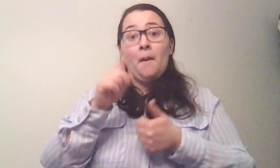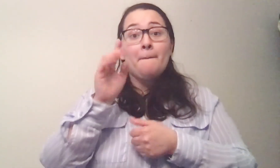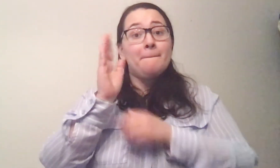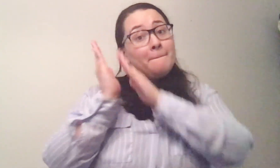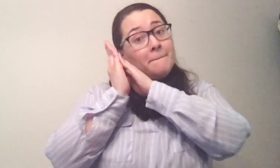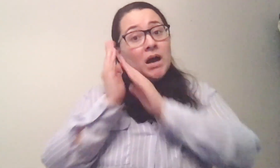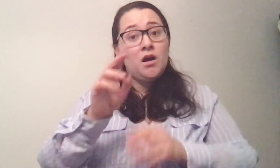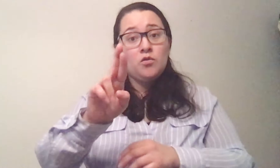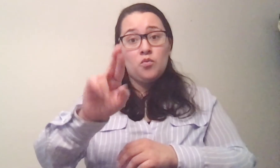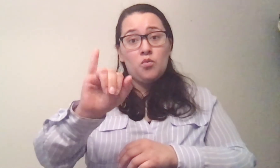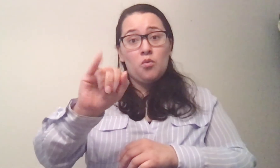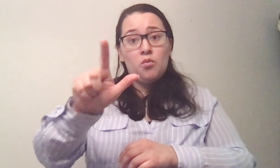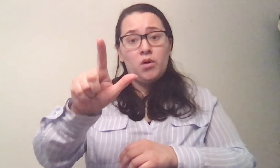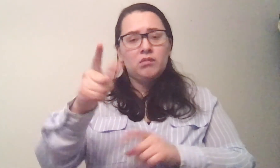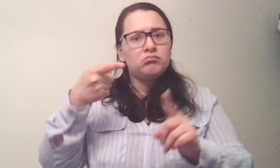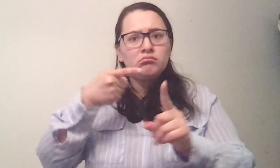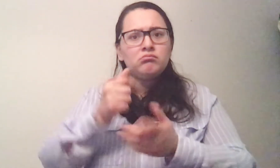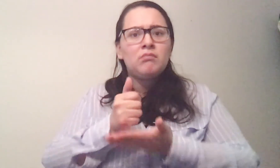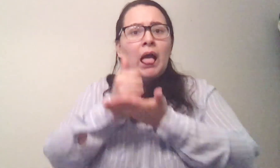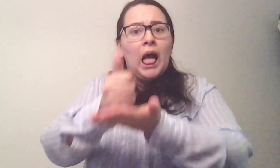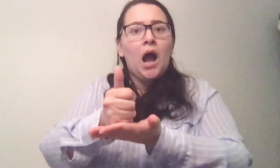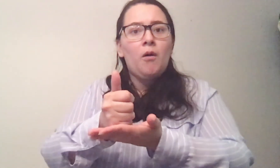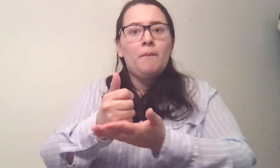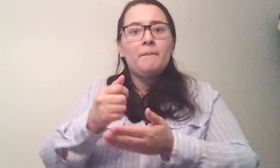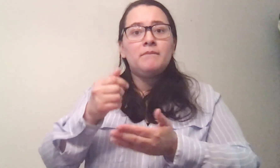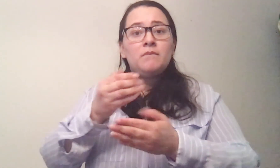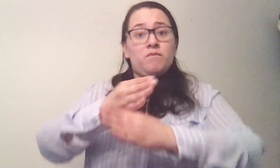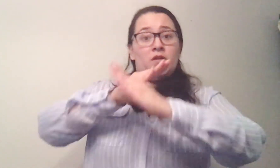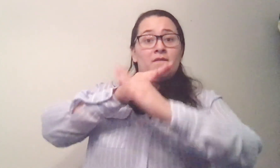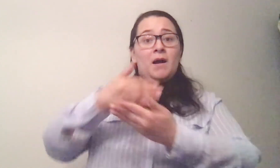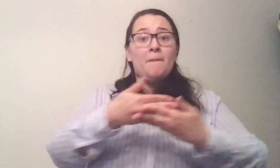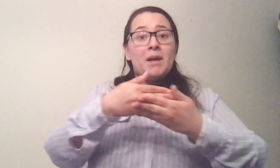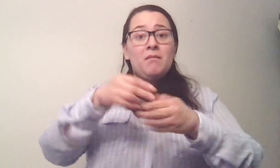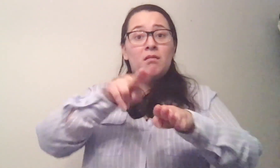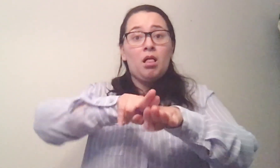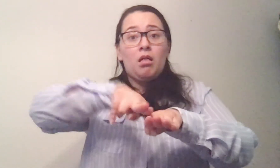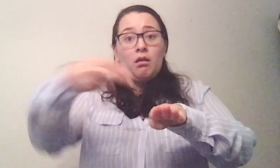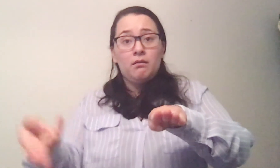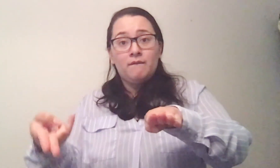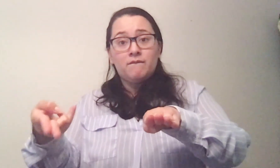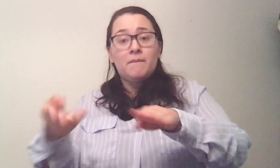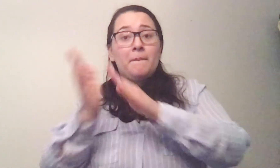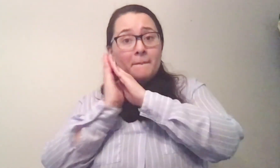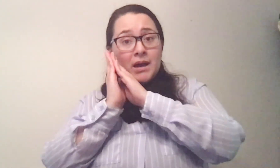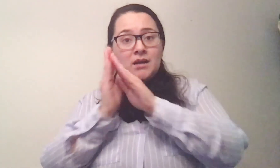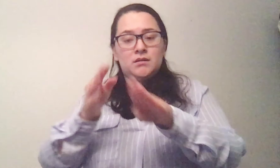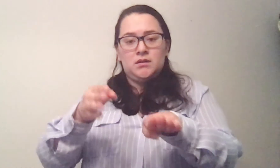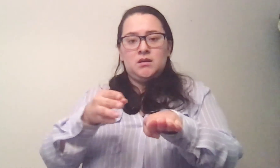The bed rail will help protect baby from falling off the bed.